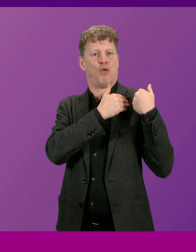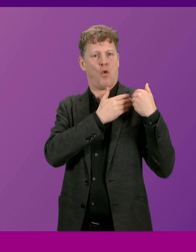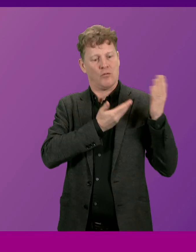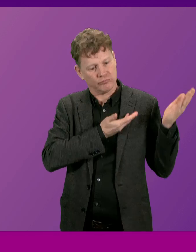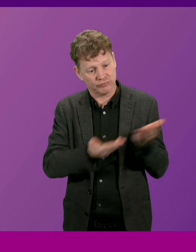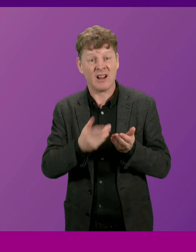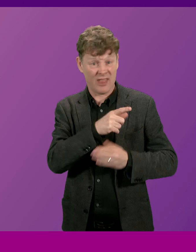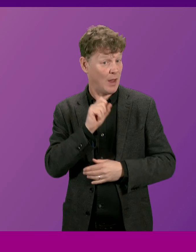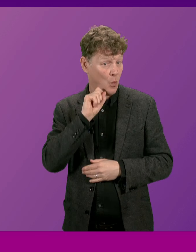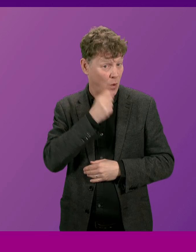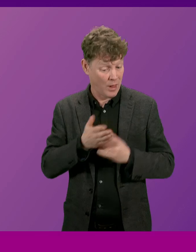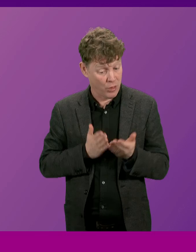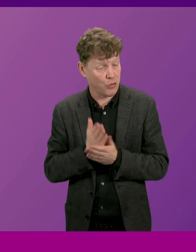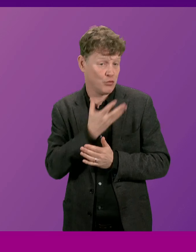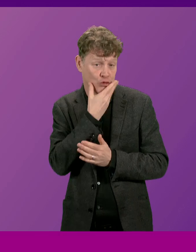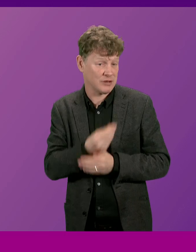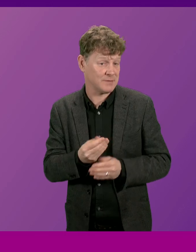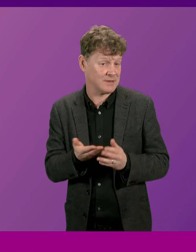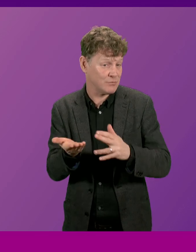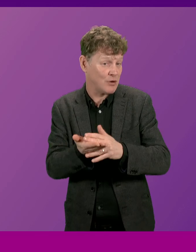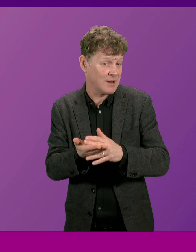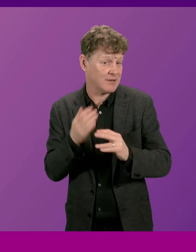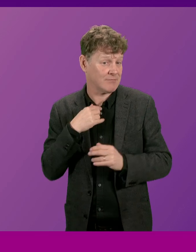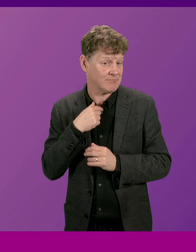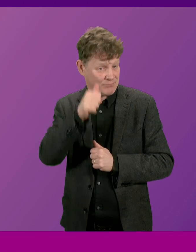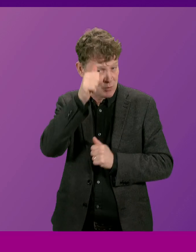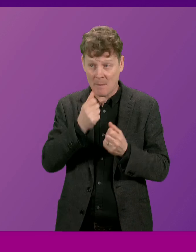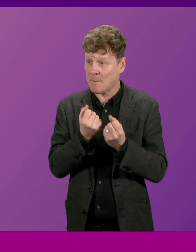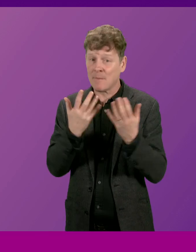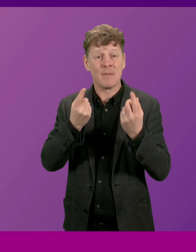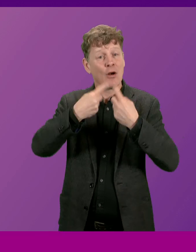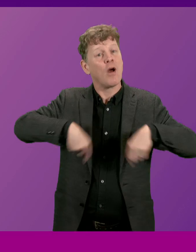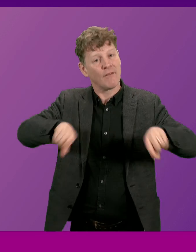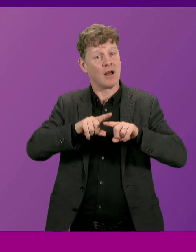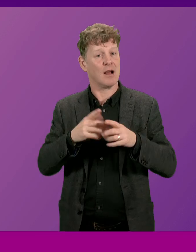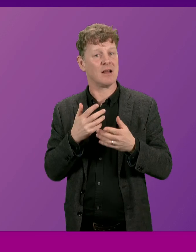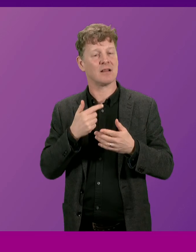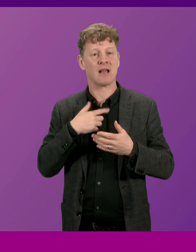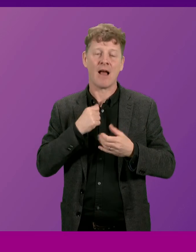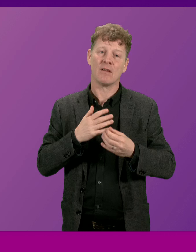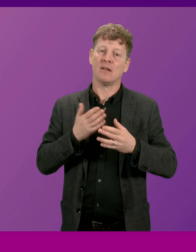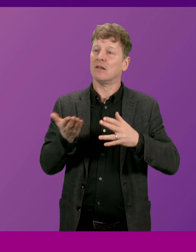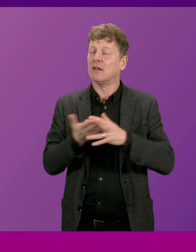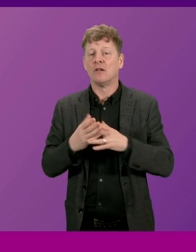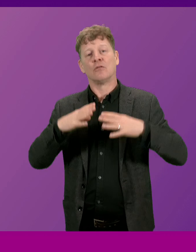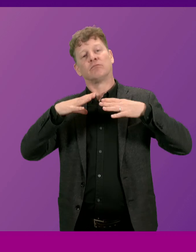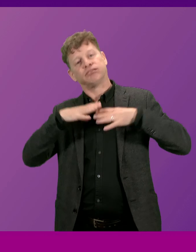so over the Christmas break, when many of us will be appreciating some time of respite.